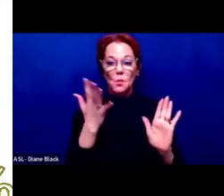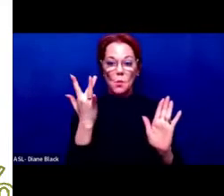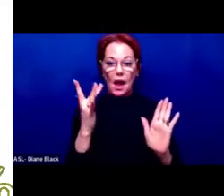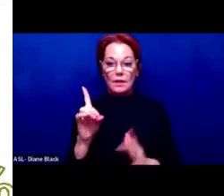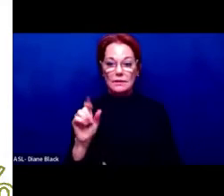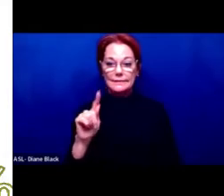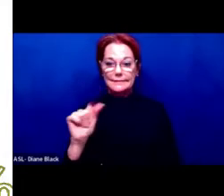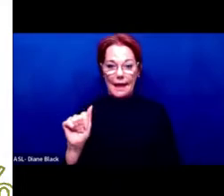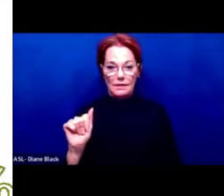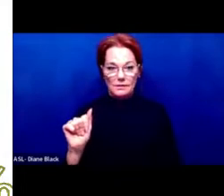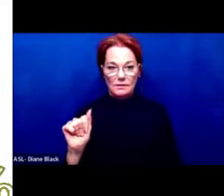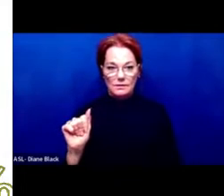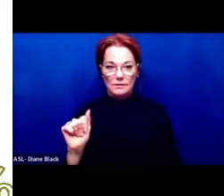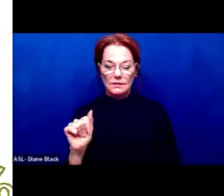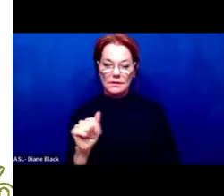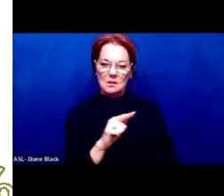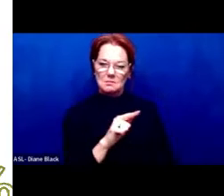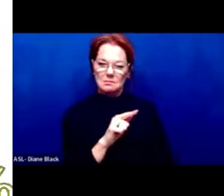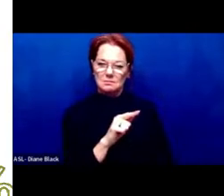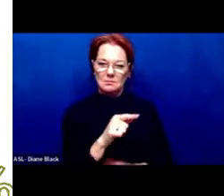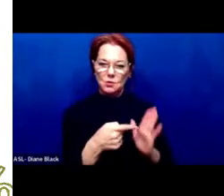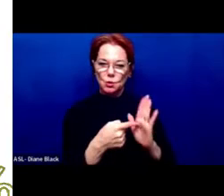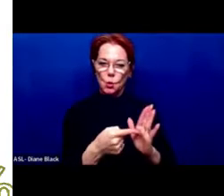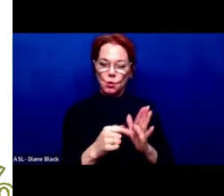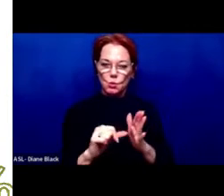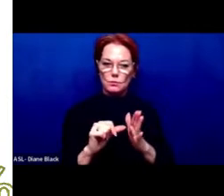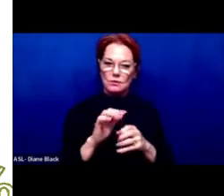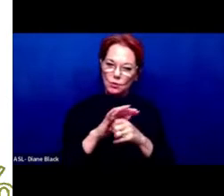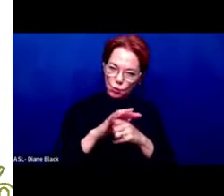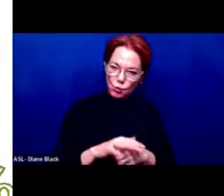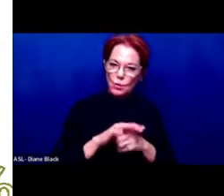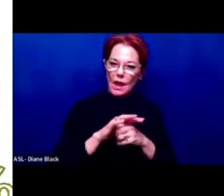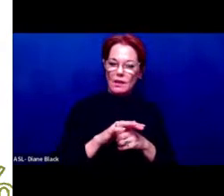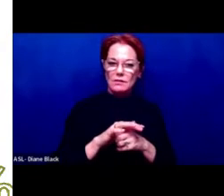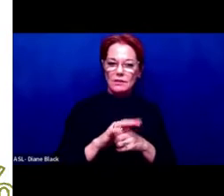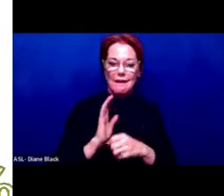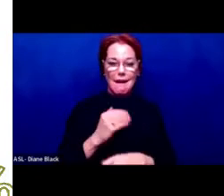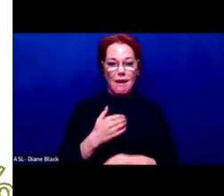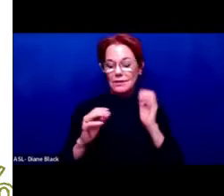give a sense of the stress that many of our community based organizations are under the you know, you know, data, you don't